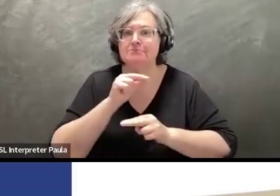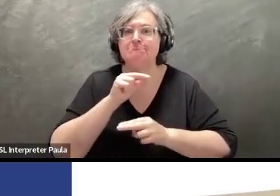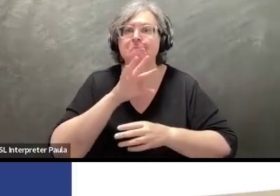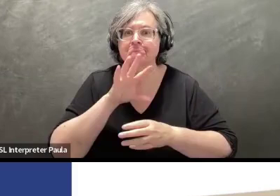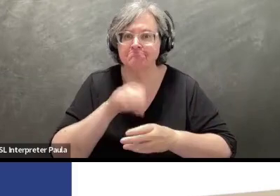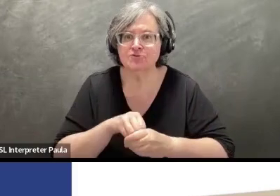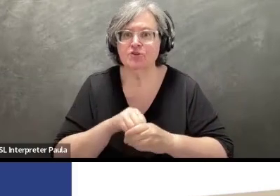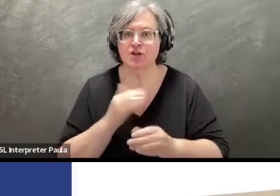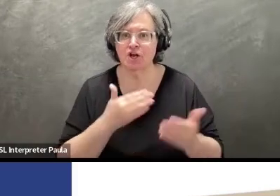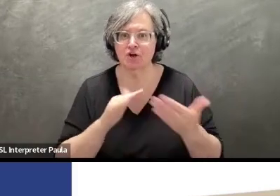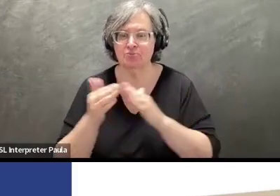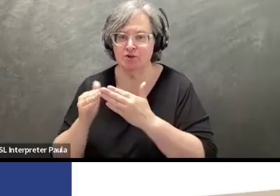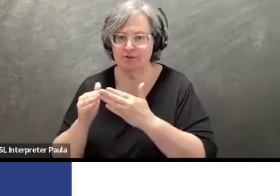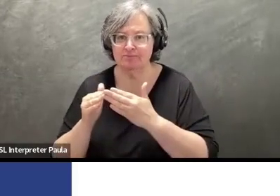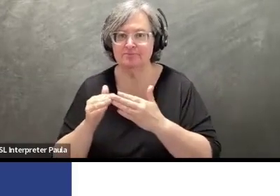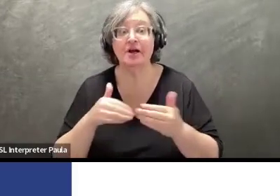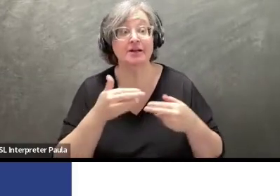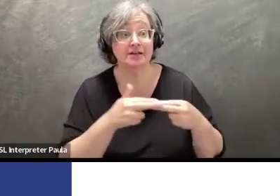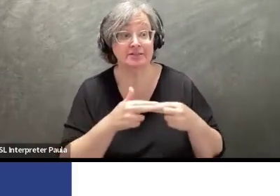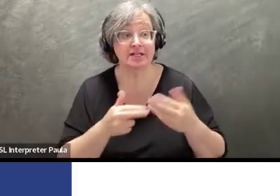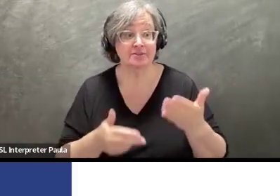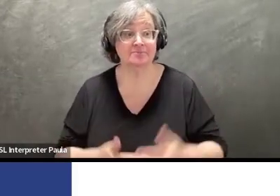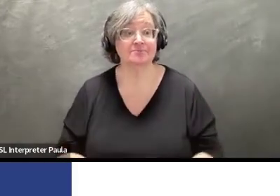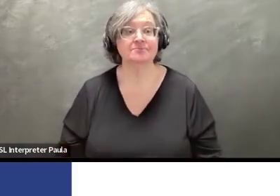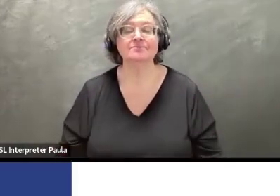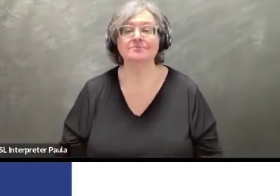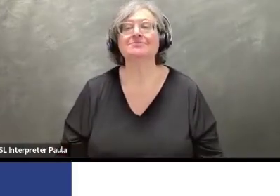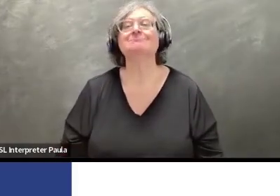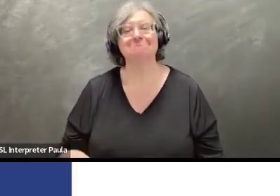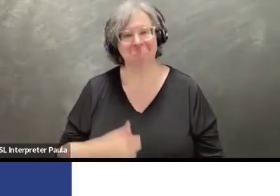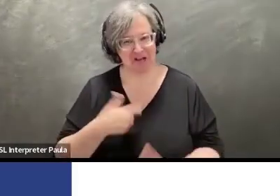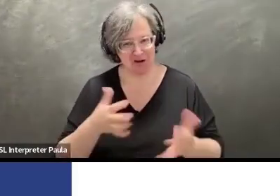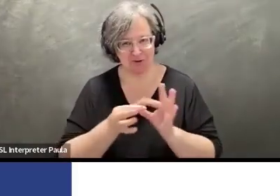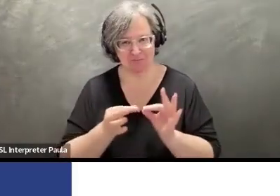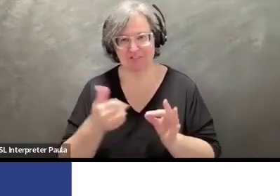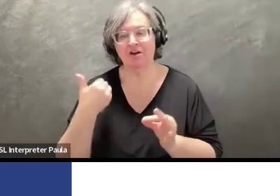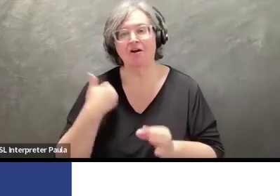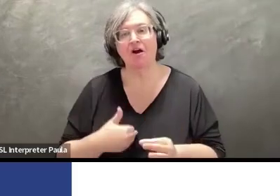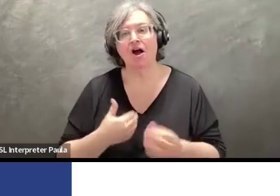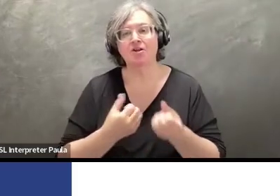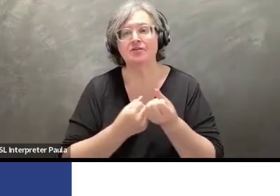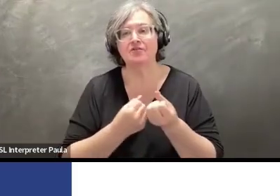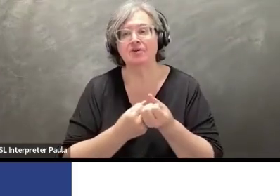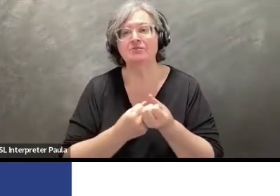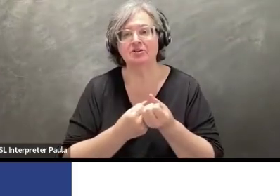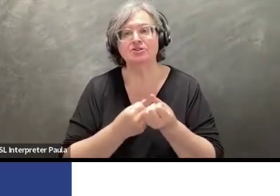slide, please, like I said, I am the Advocacy Coordinator at Kcd.